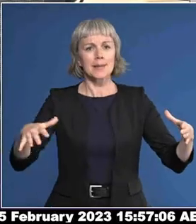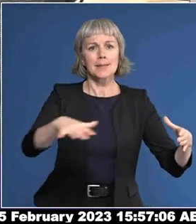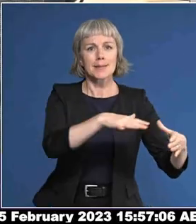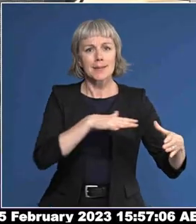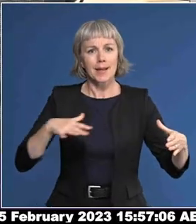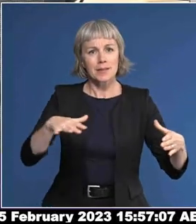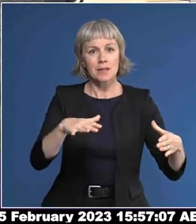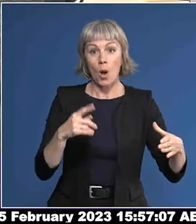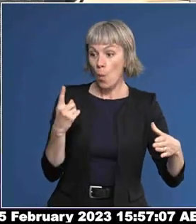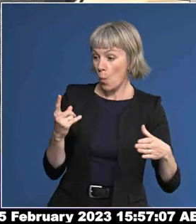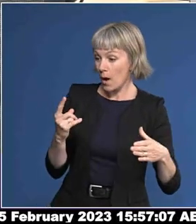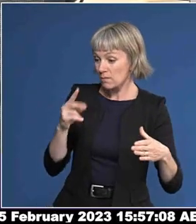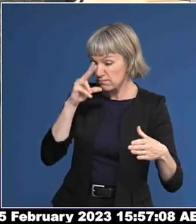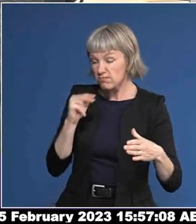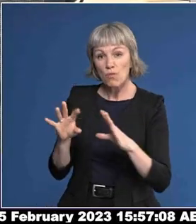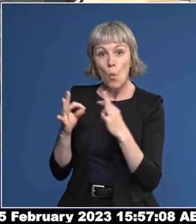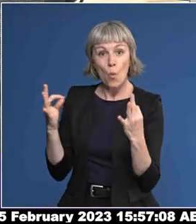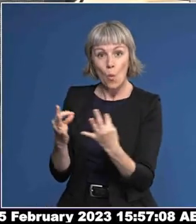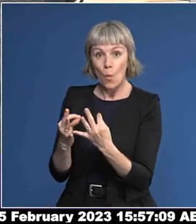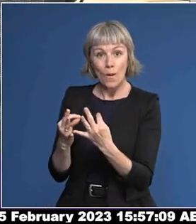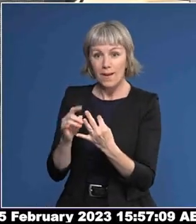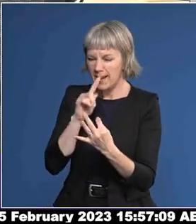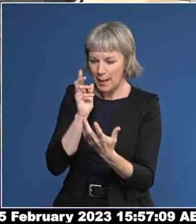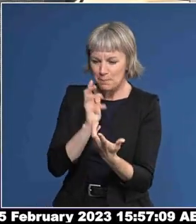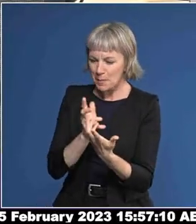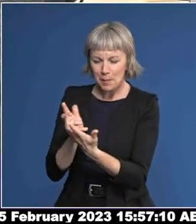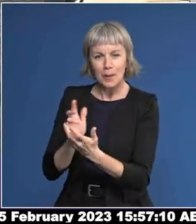all of somebody's particular needs as they are moving through that pathway.